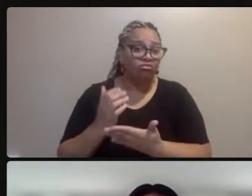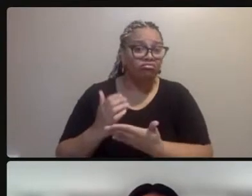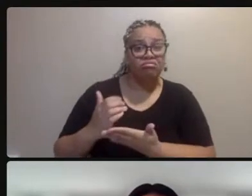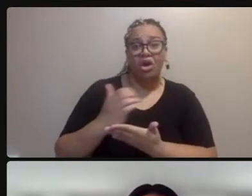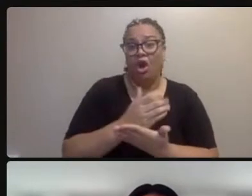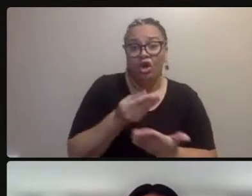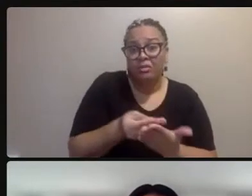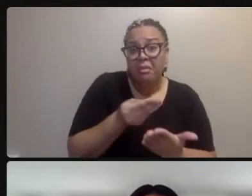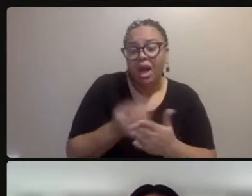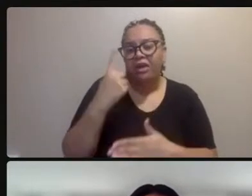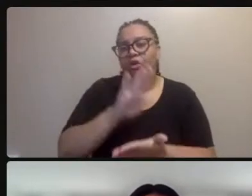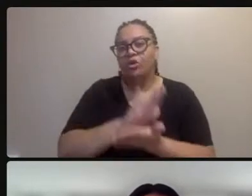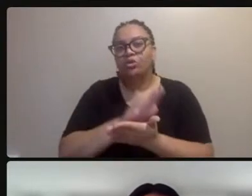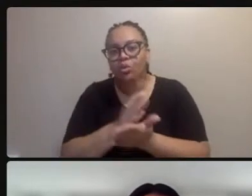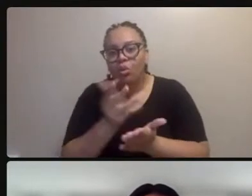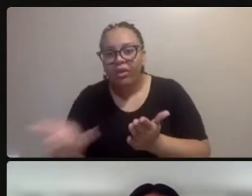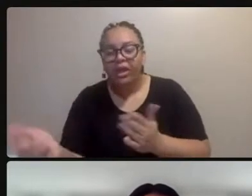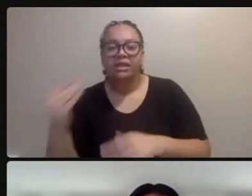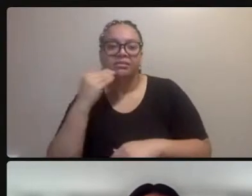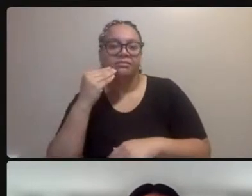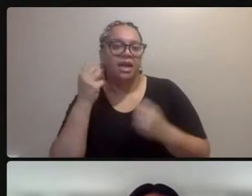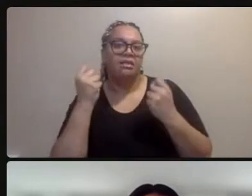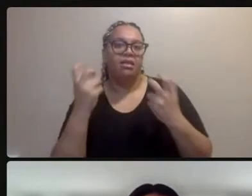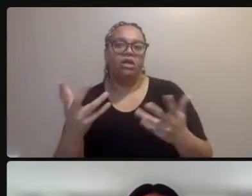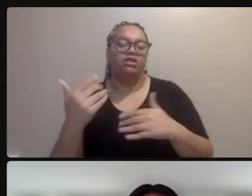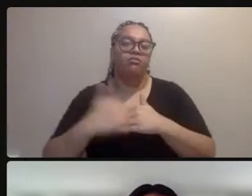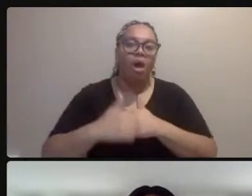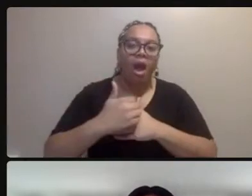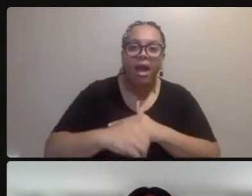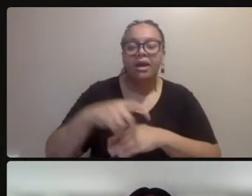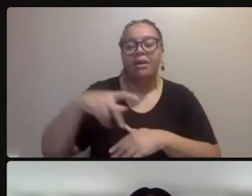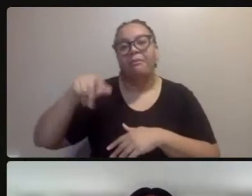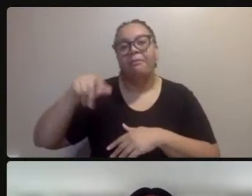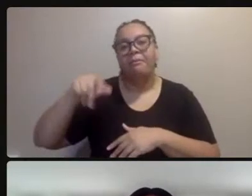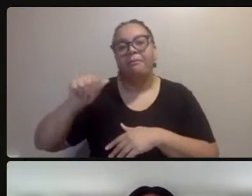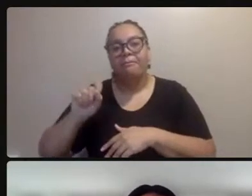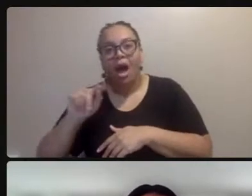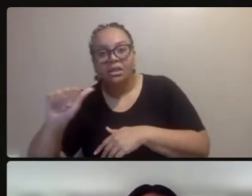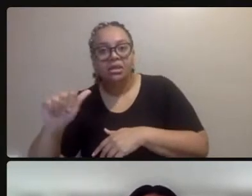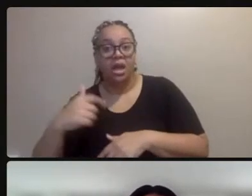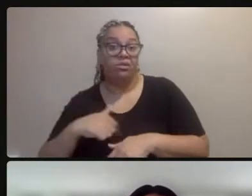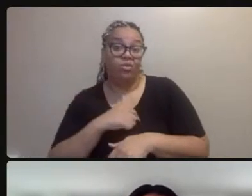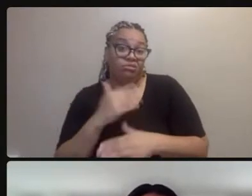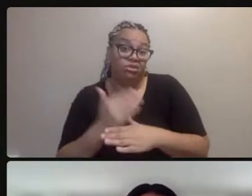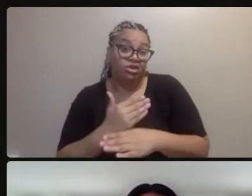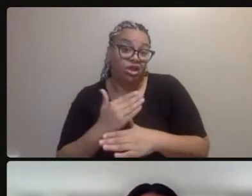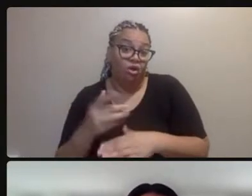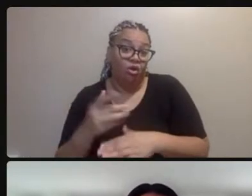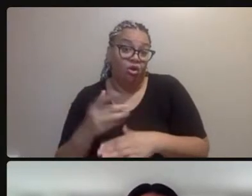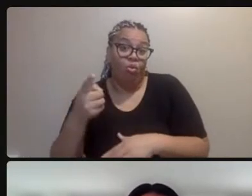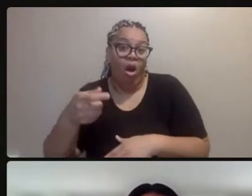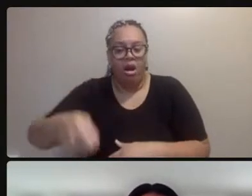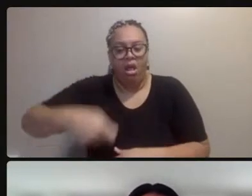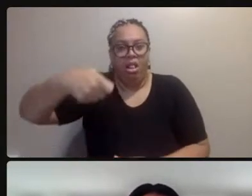EXPECTED TO WORK IN THE VERY BEING FIELDS. WE EARNED OUR OWN MONEY FOR